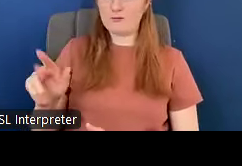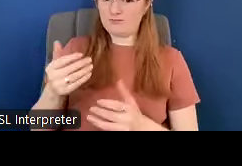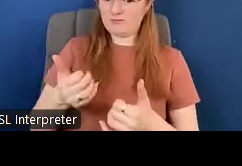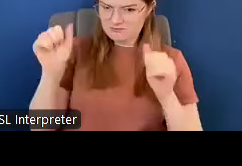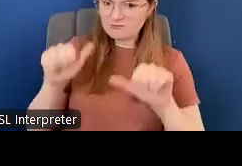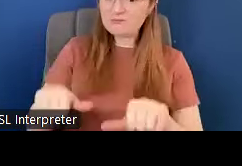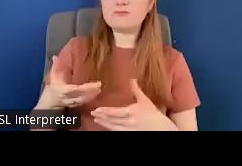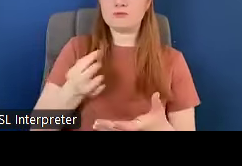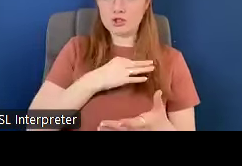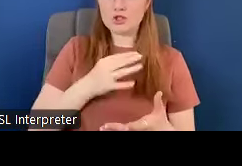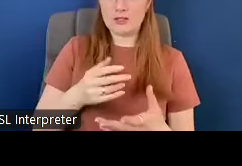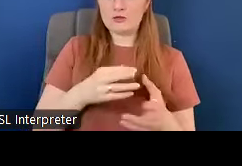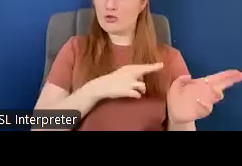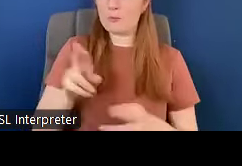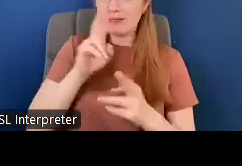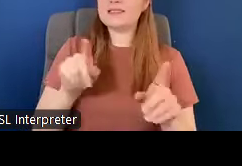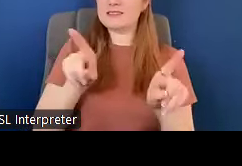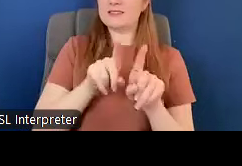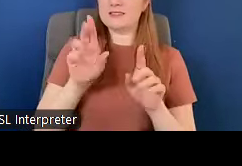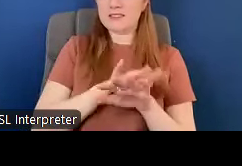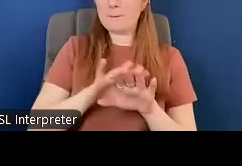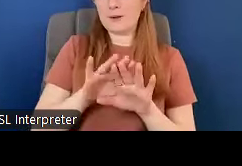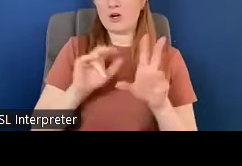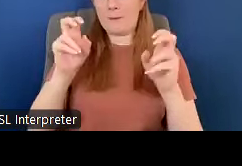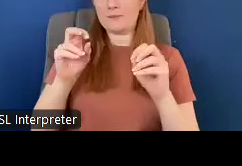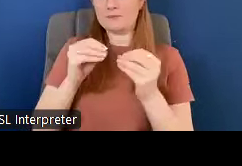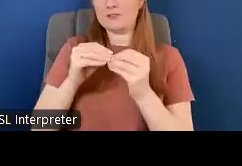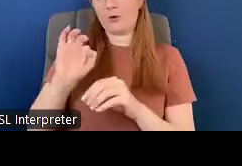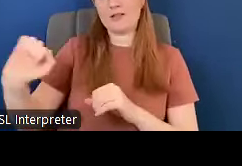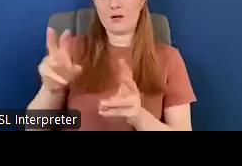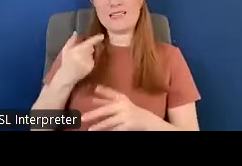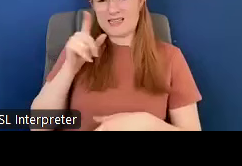observations she had made about other art forms his work, she argued, expressed in